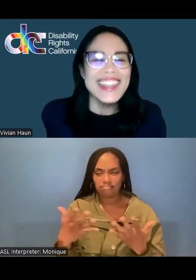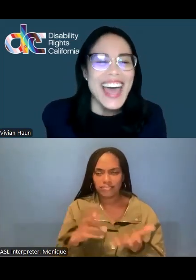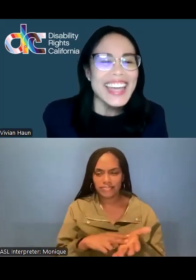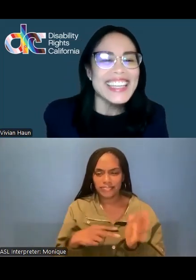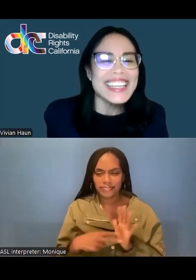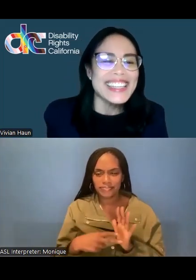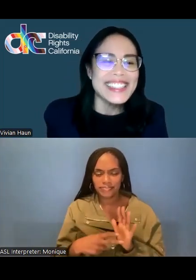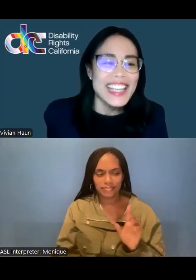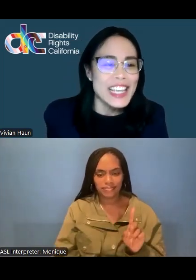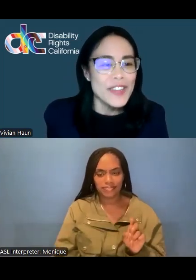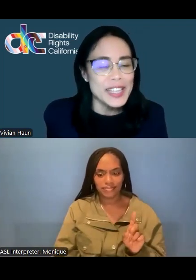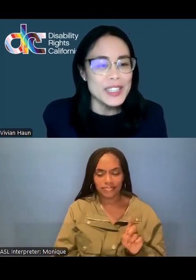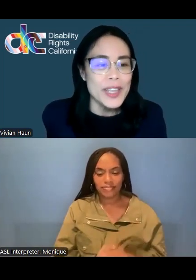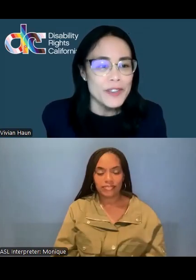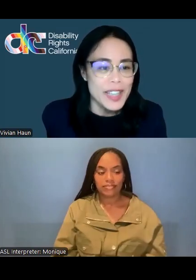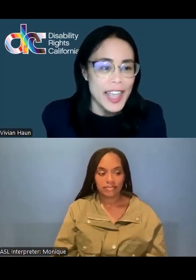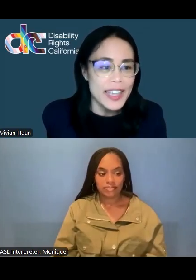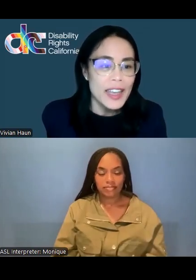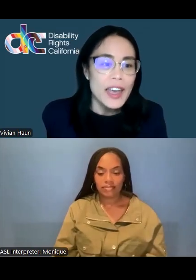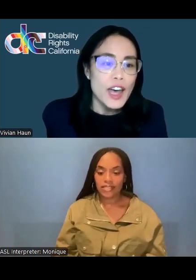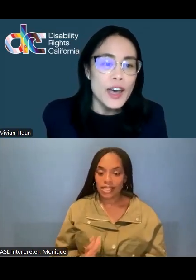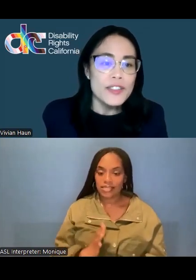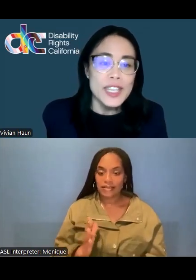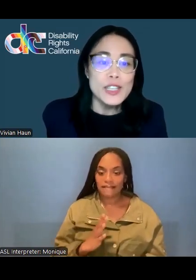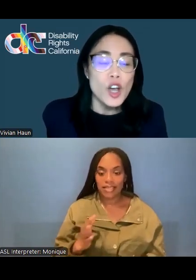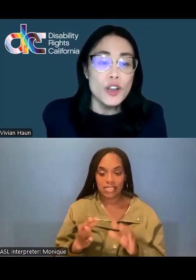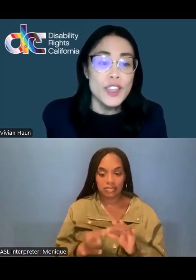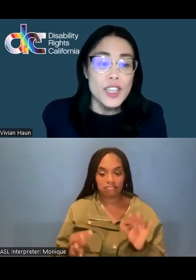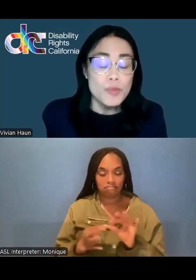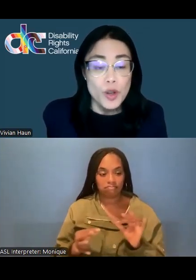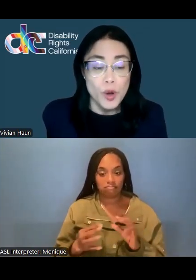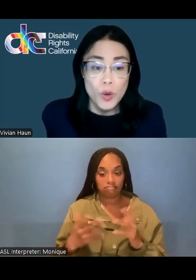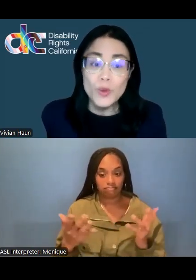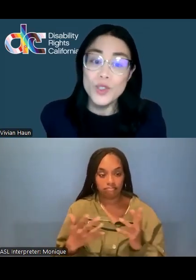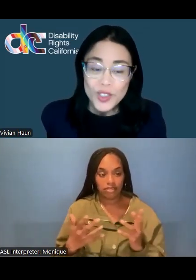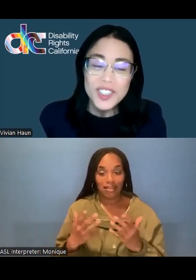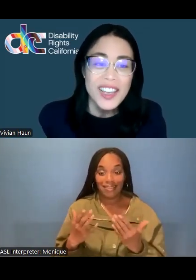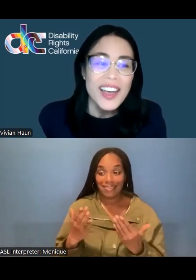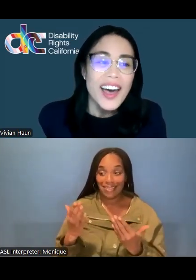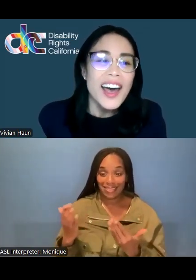That is a fancy way of saying, these are the proposals,